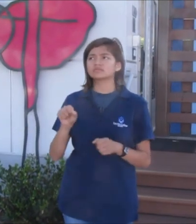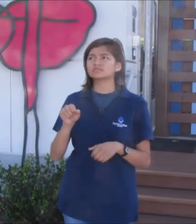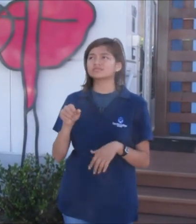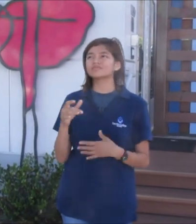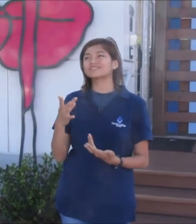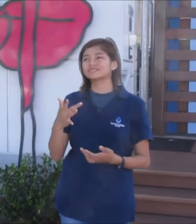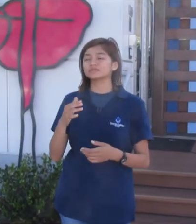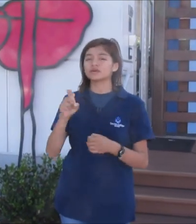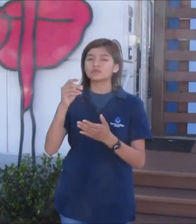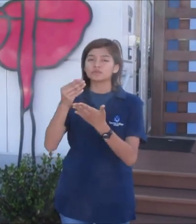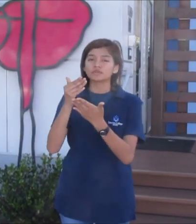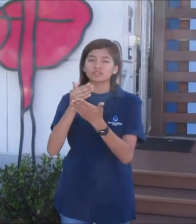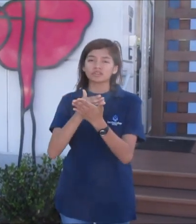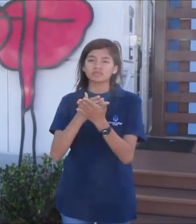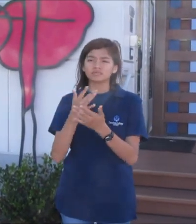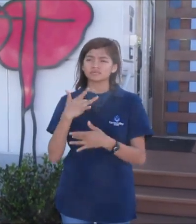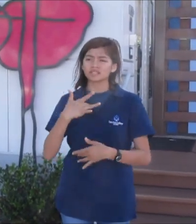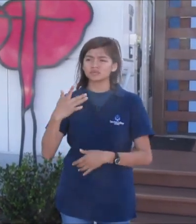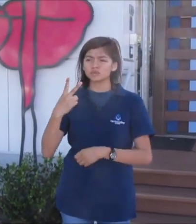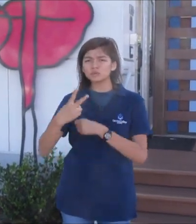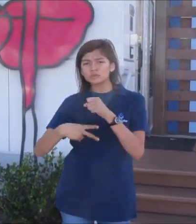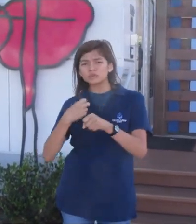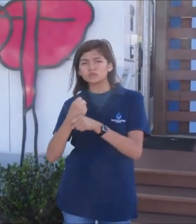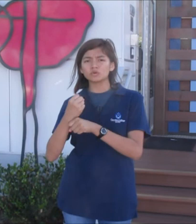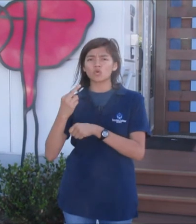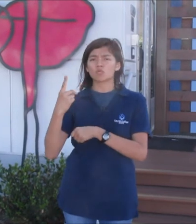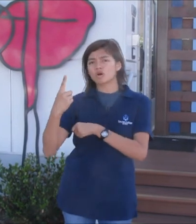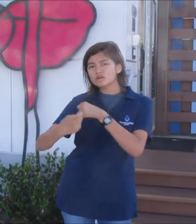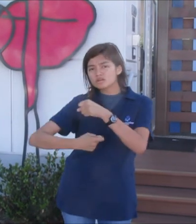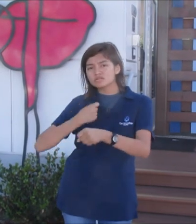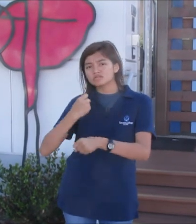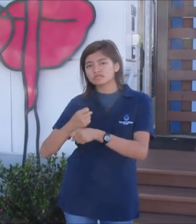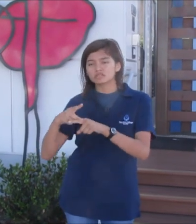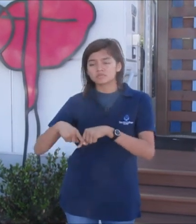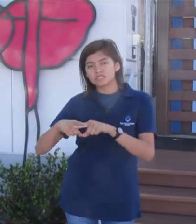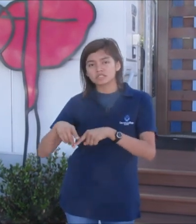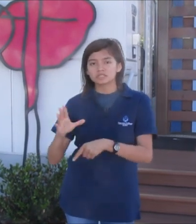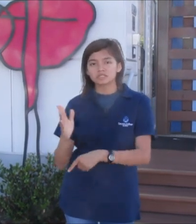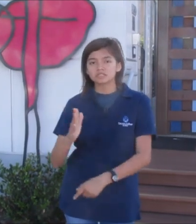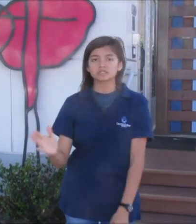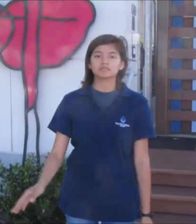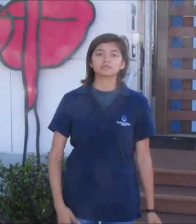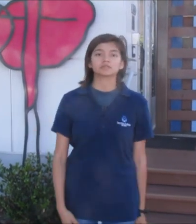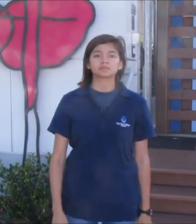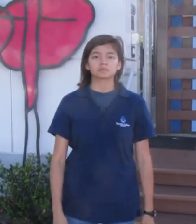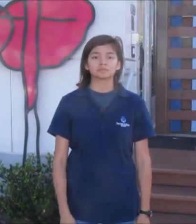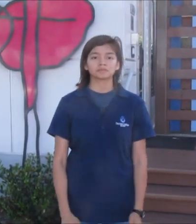Yea, and there is a wait list, and it will take about a year or two years, depending (for kids to be in the day care program).